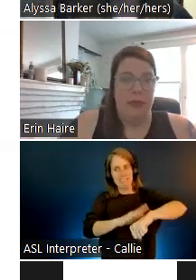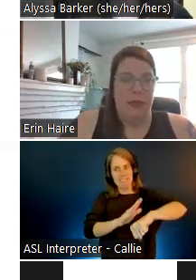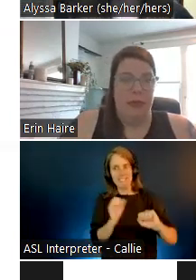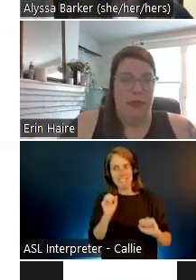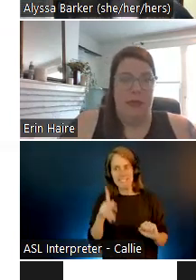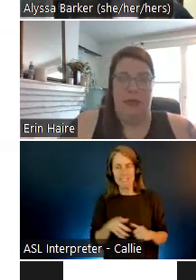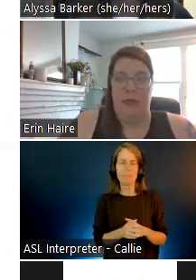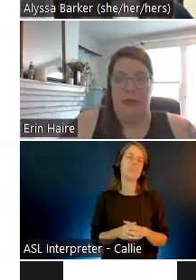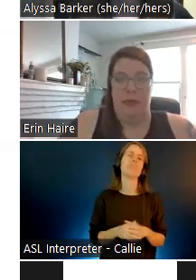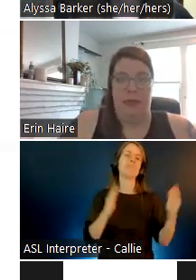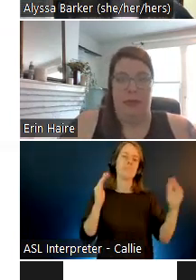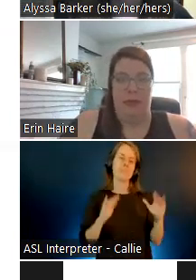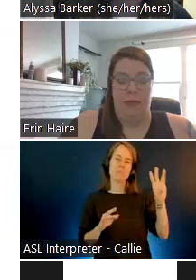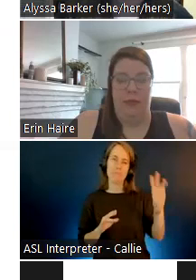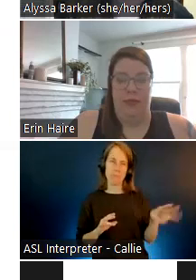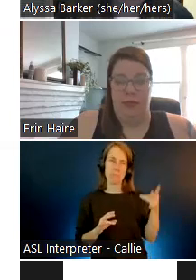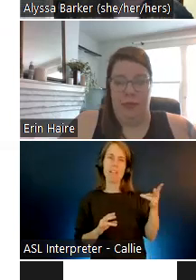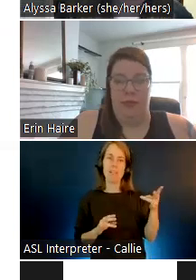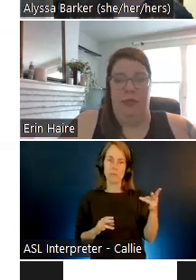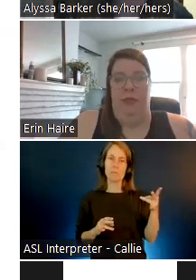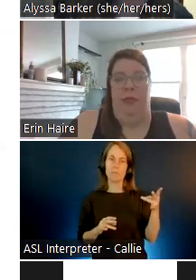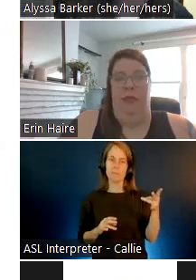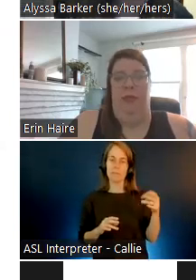install a ramp from the apartment door to the sidewalk